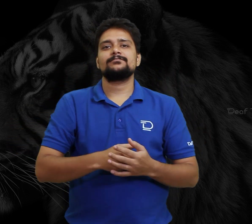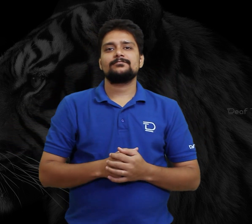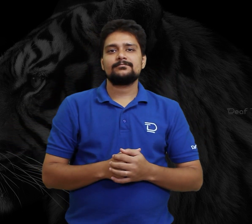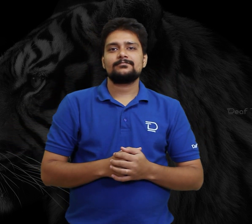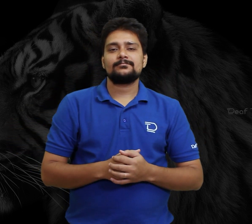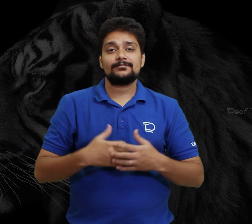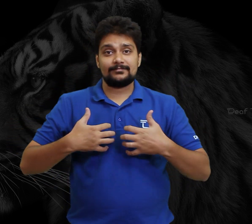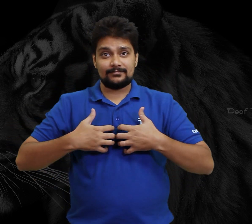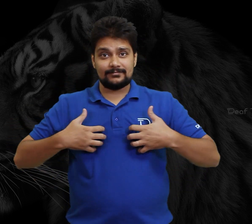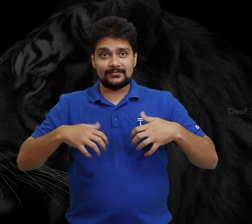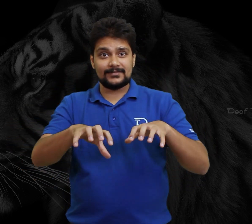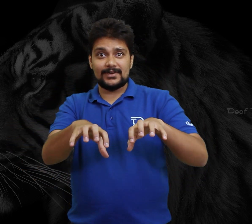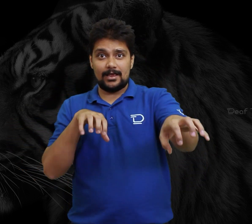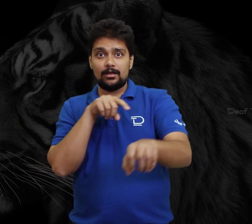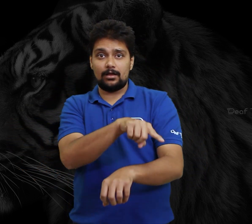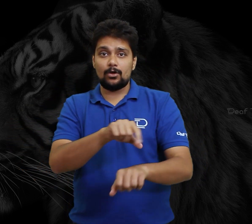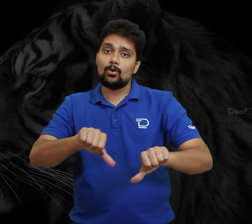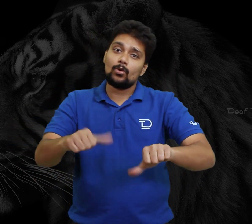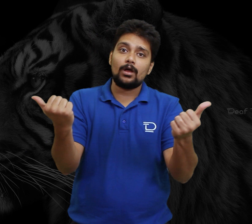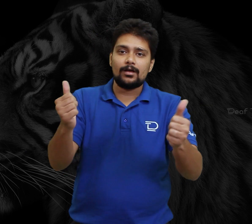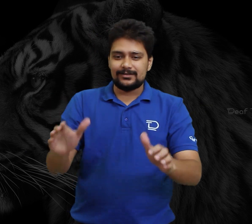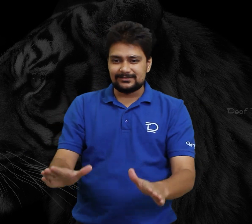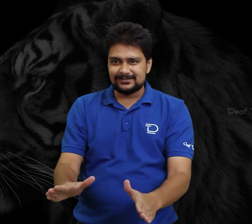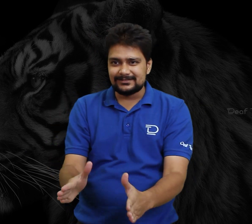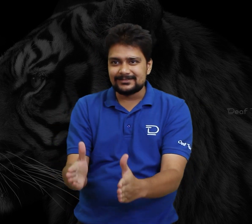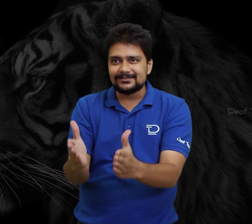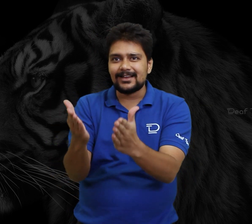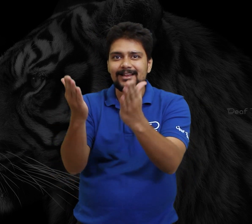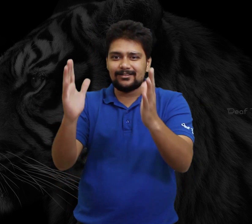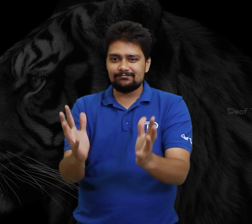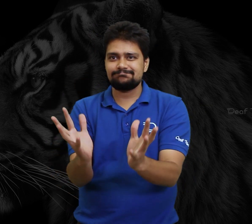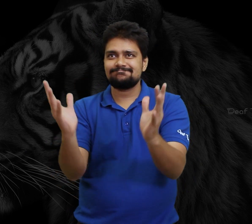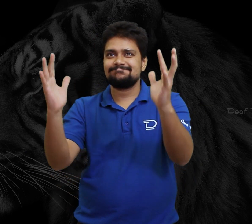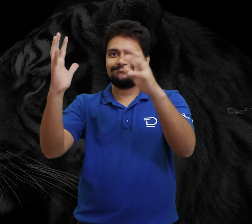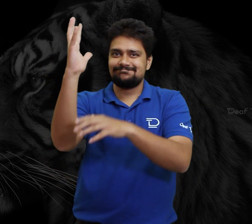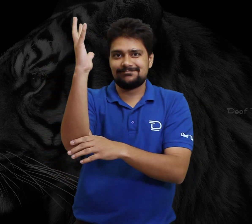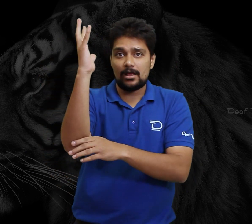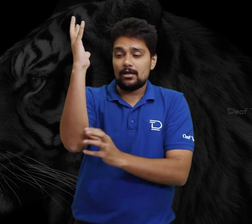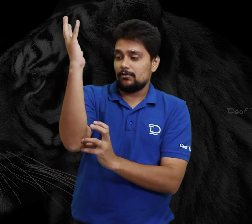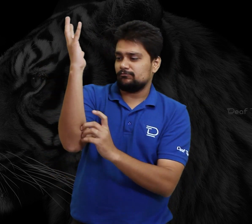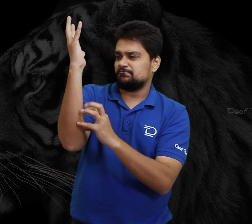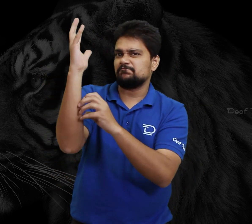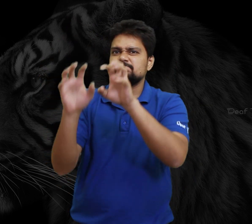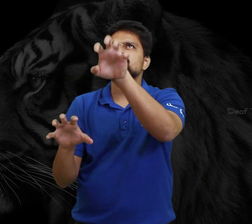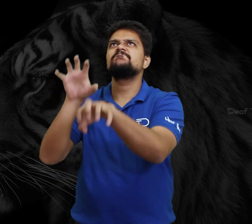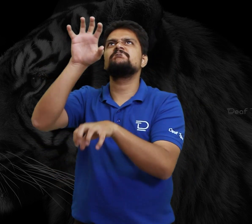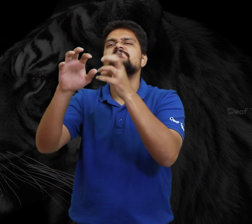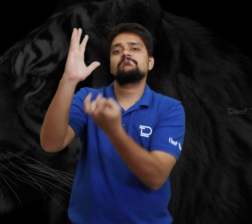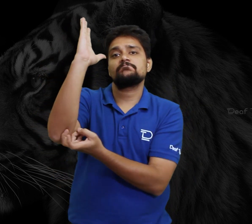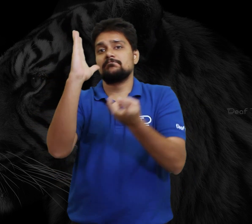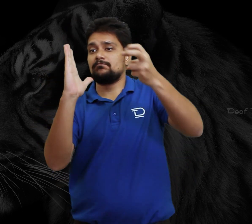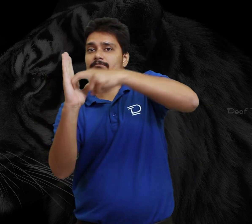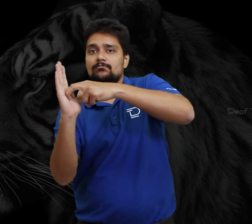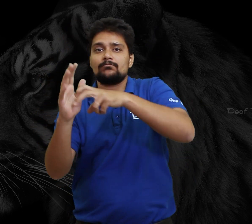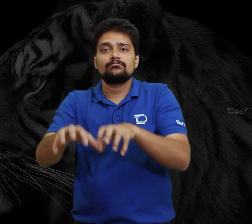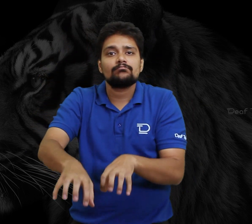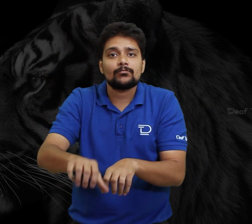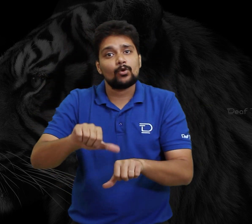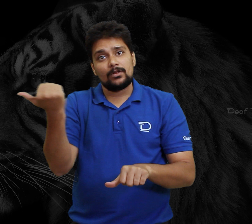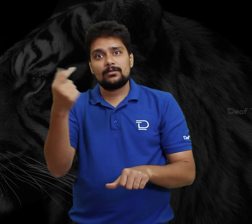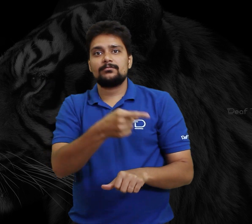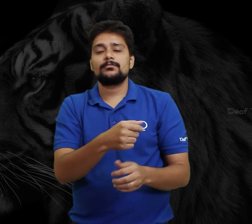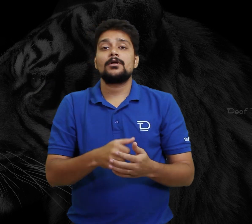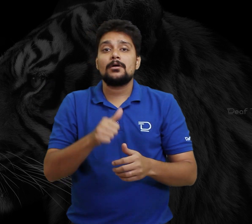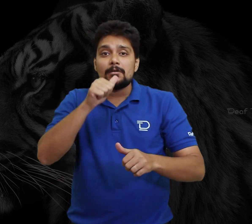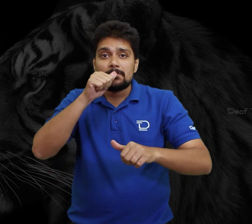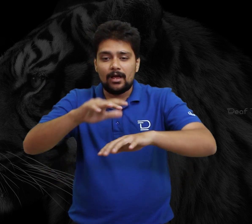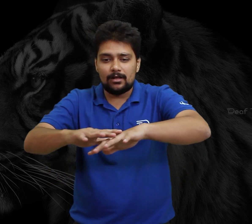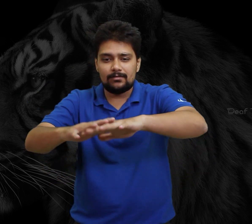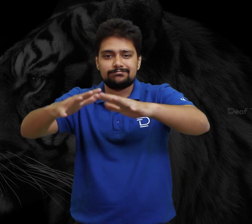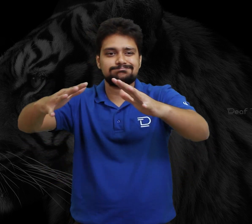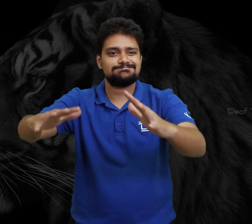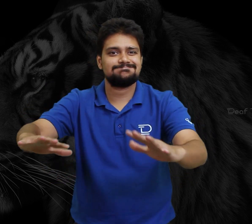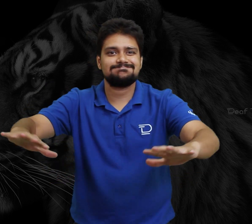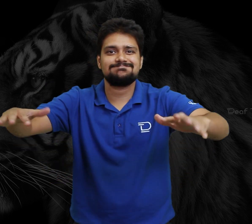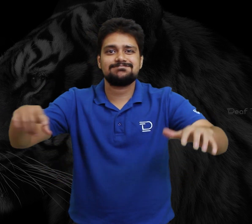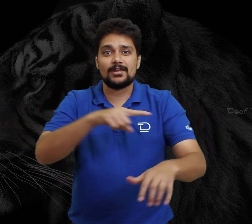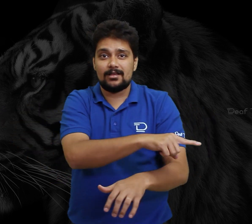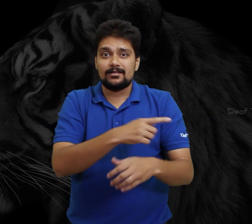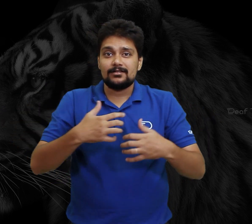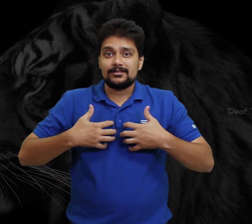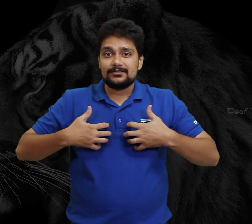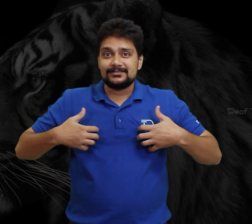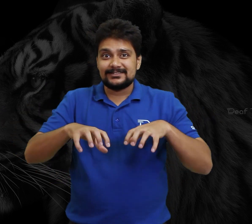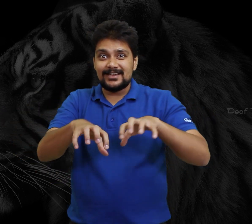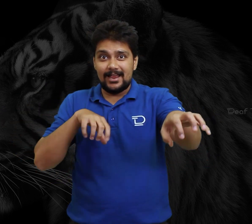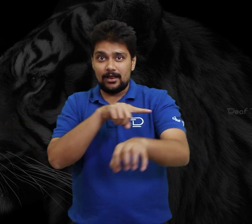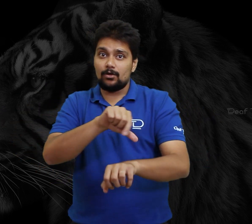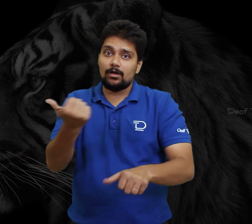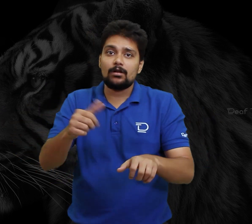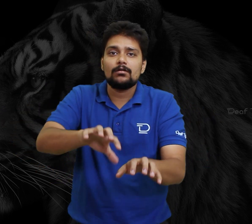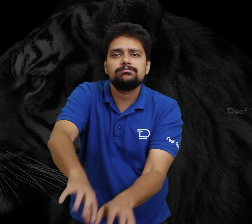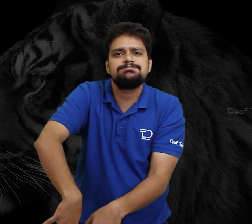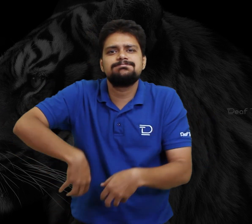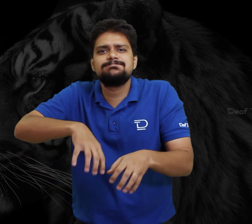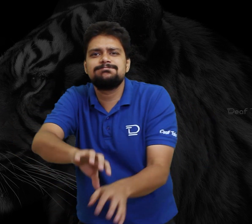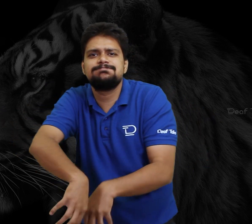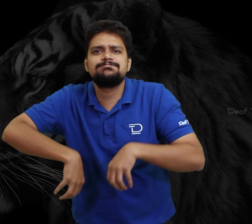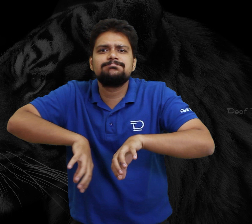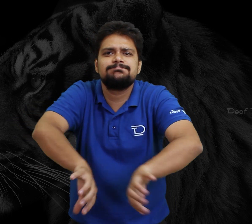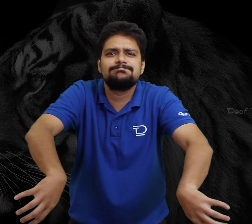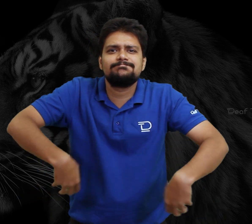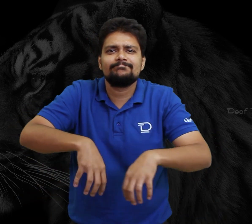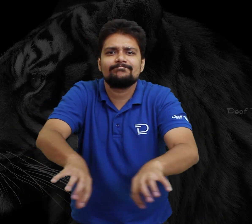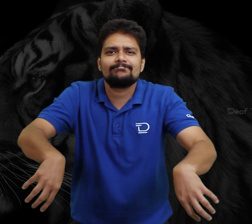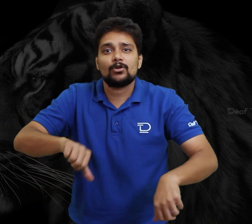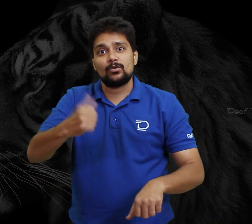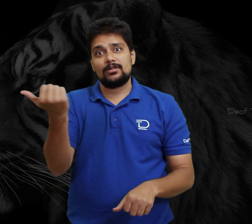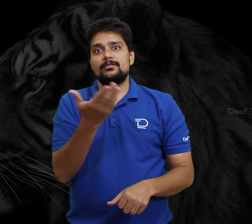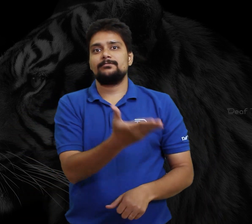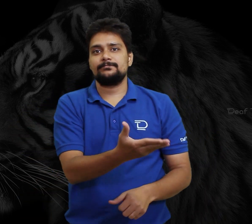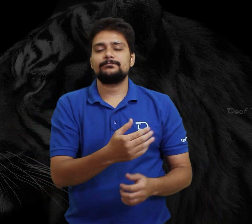Bengal tigers also have the ability to climb trees and swim.